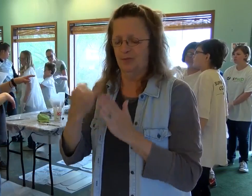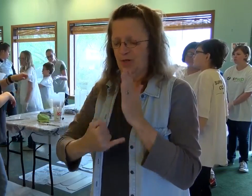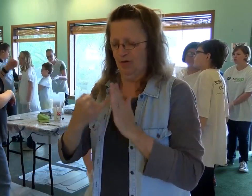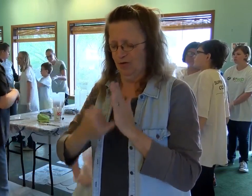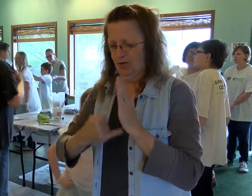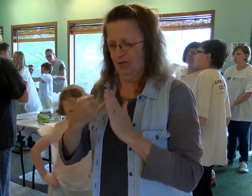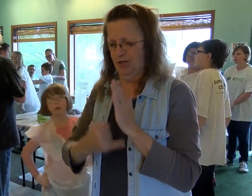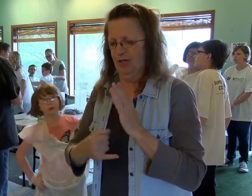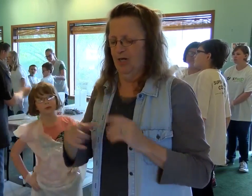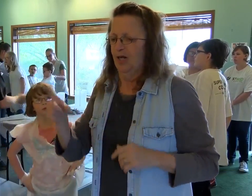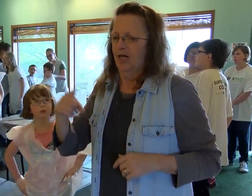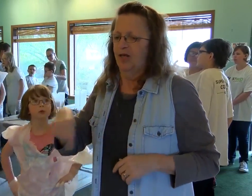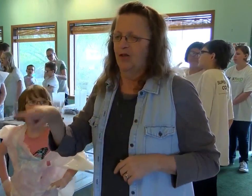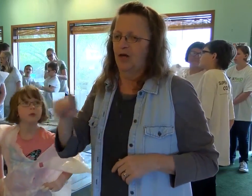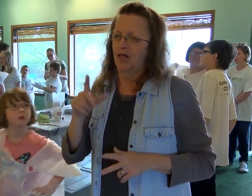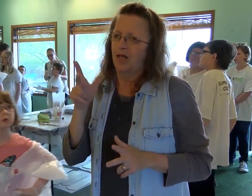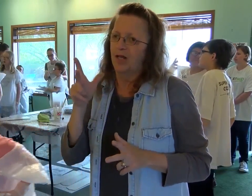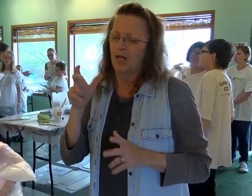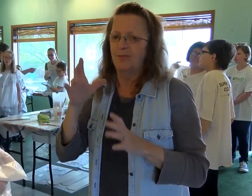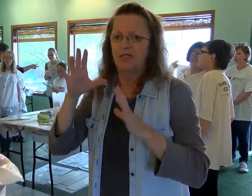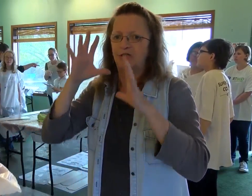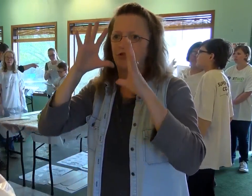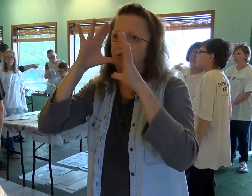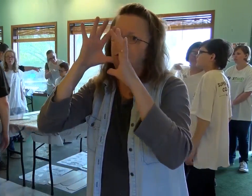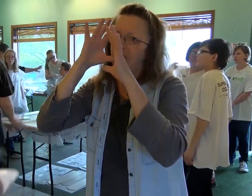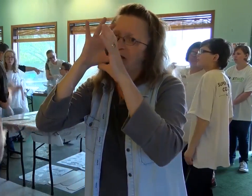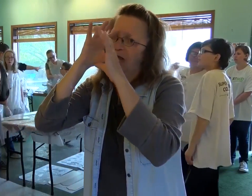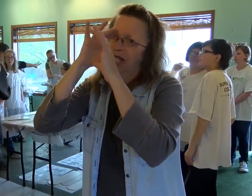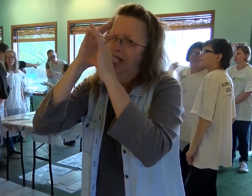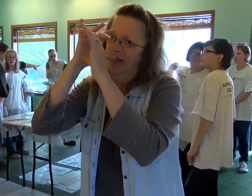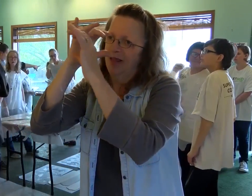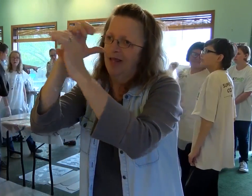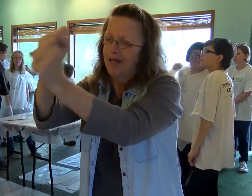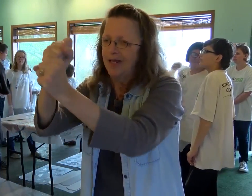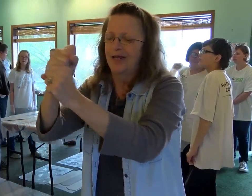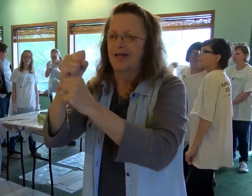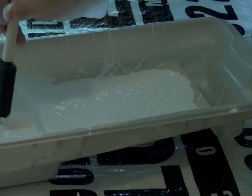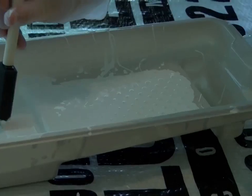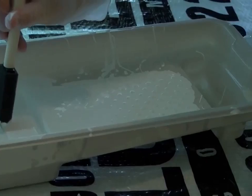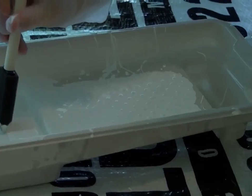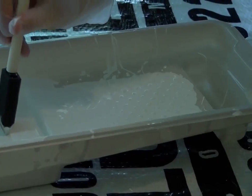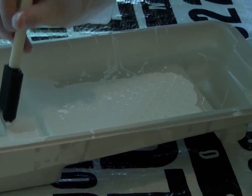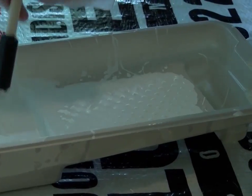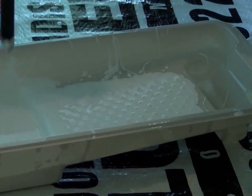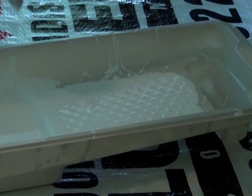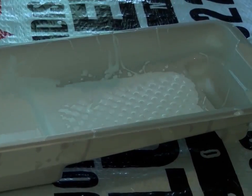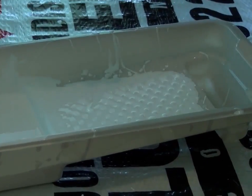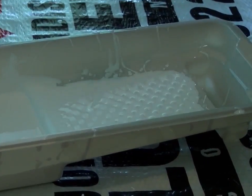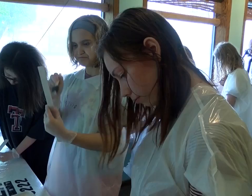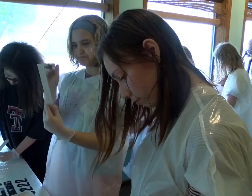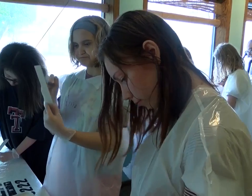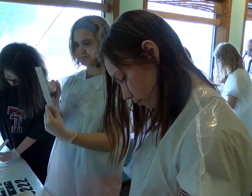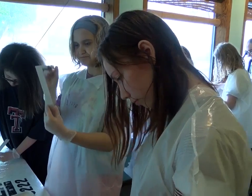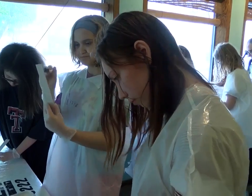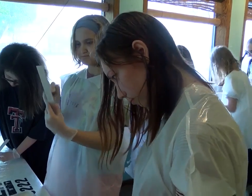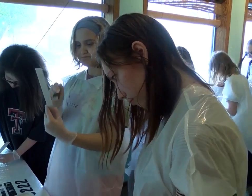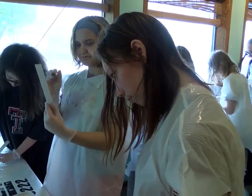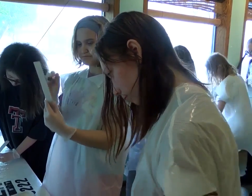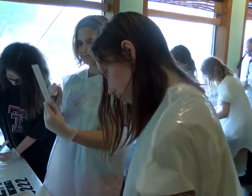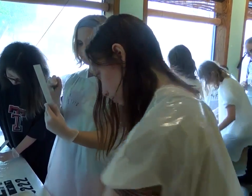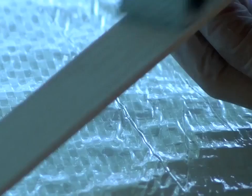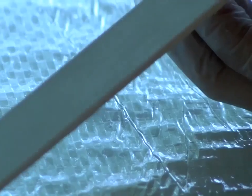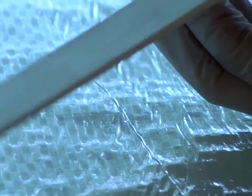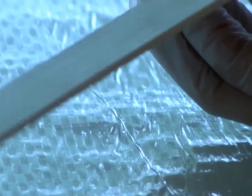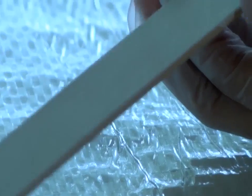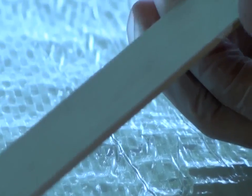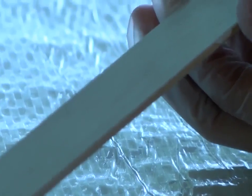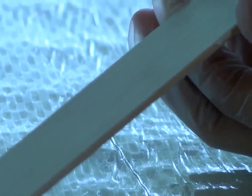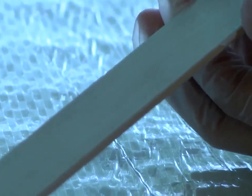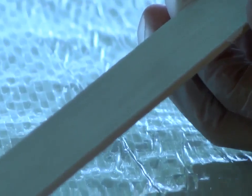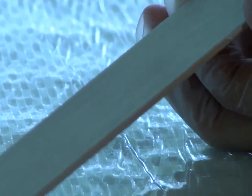WHEN I SHOW THEM MY WORK AND DIFFERENT EXAMPLES OF MY ART, THEY ARE ALL JUST FASCINATED.} {AND WEITZEL IS USING HER SKILLS TO GUIDE THESE CHILDREN IN MAKING A FOUND OBJECT